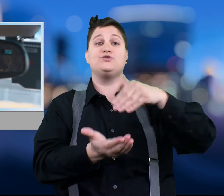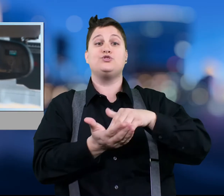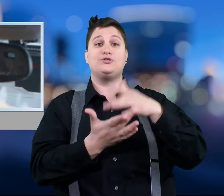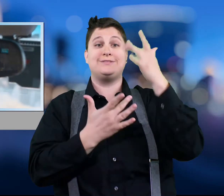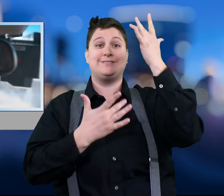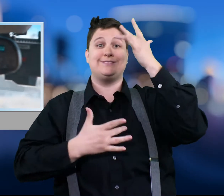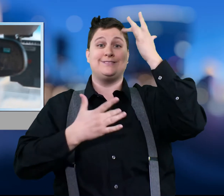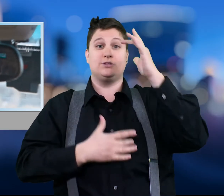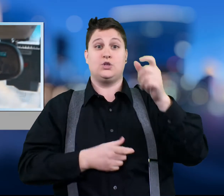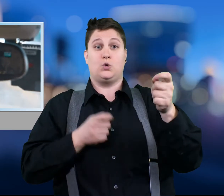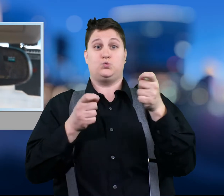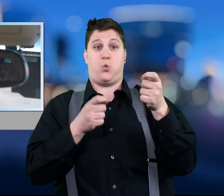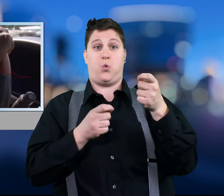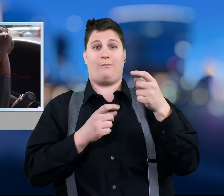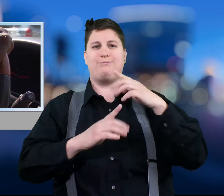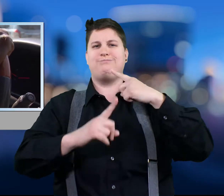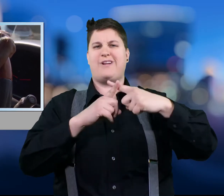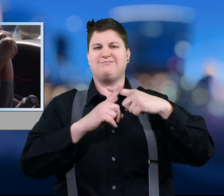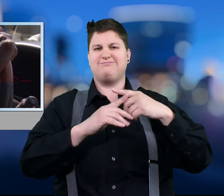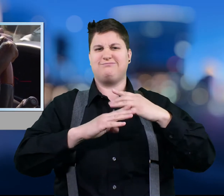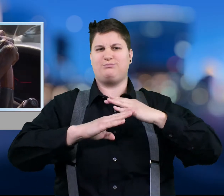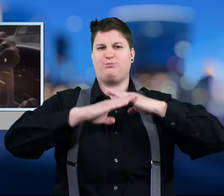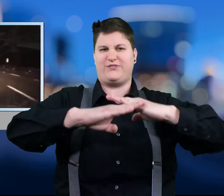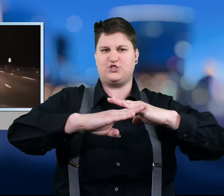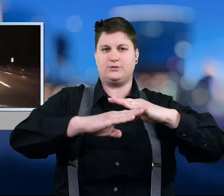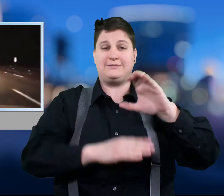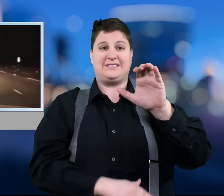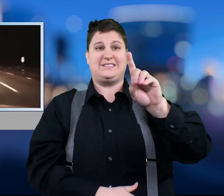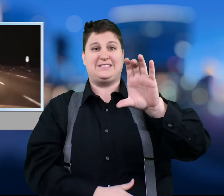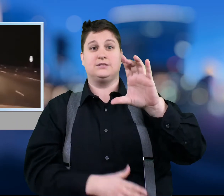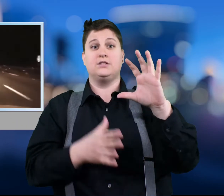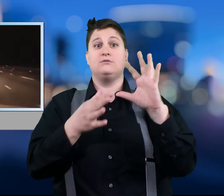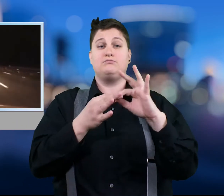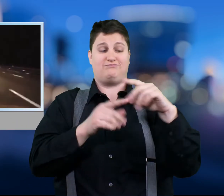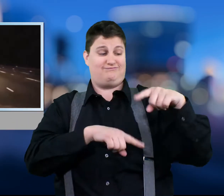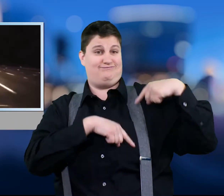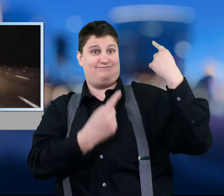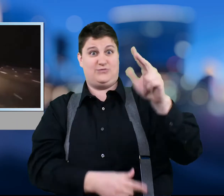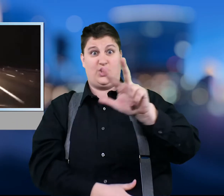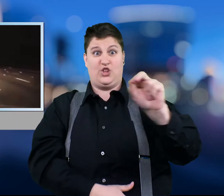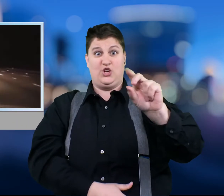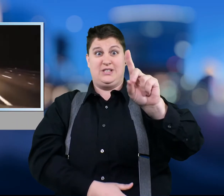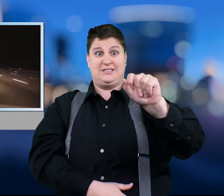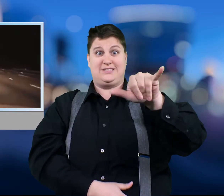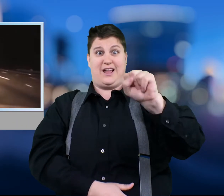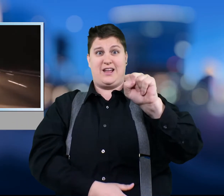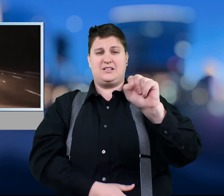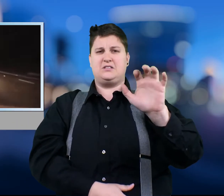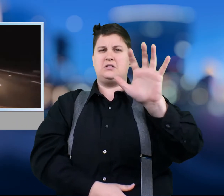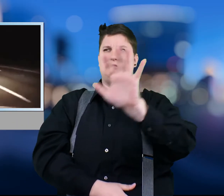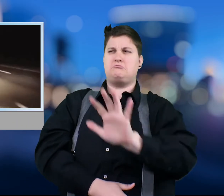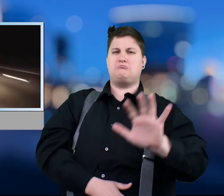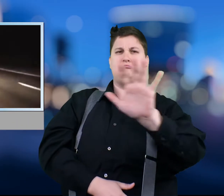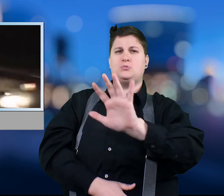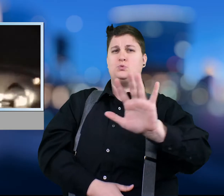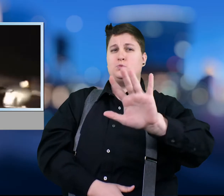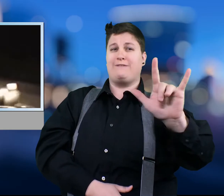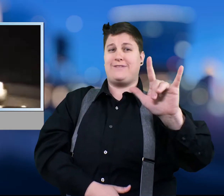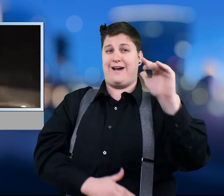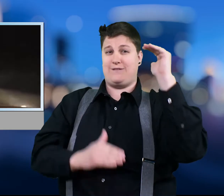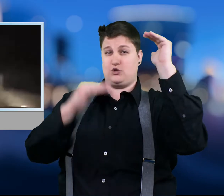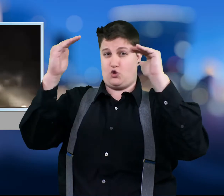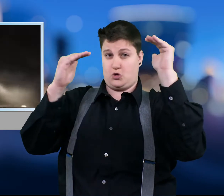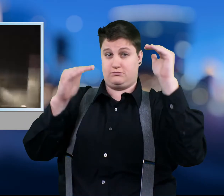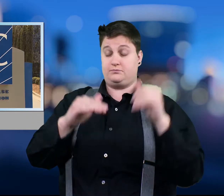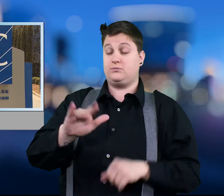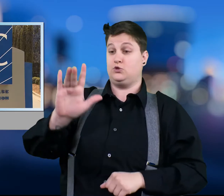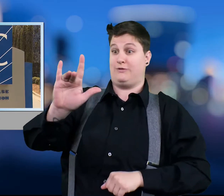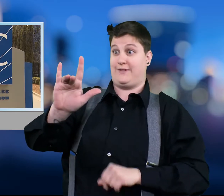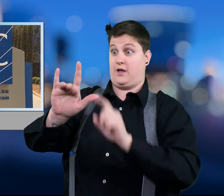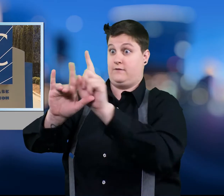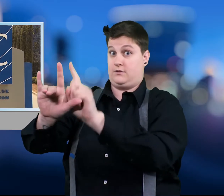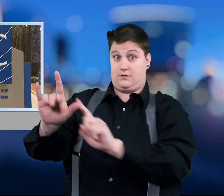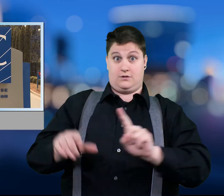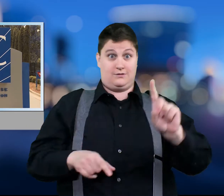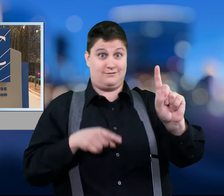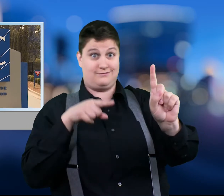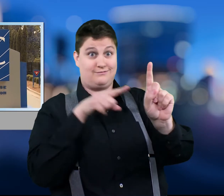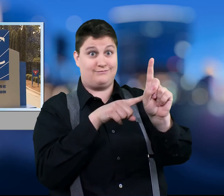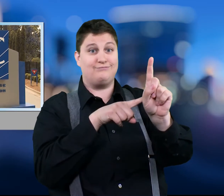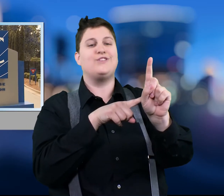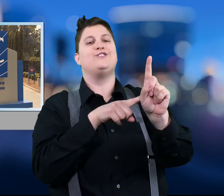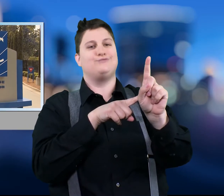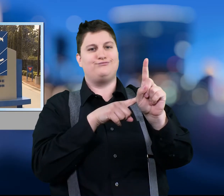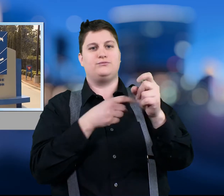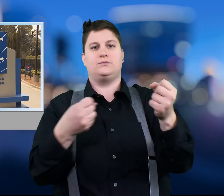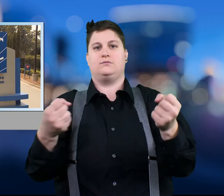The Centers for Disease Control and Prevention says an estimated 1 in 25 adult drivers has